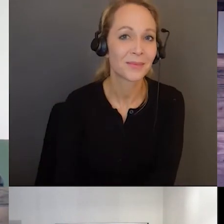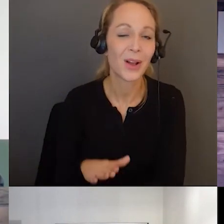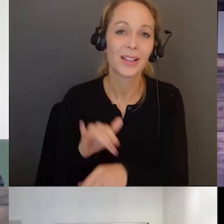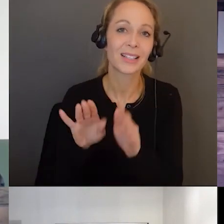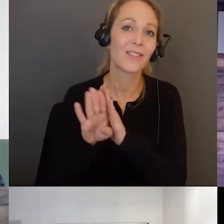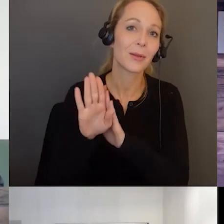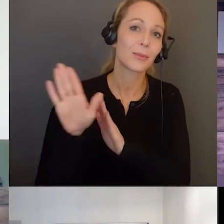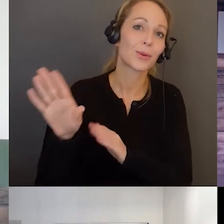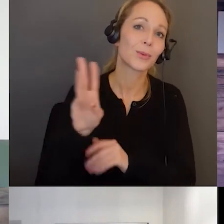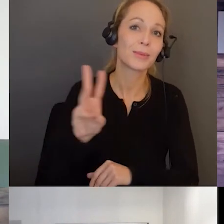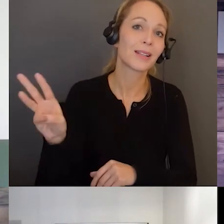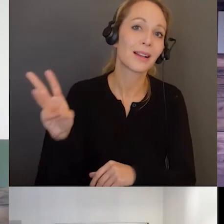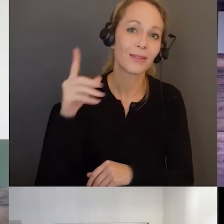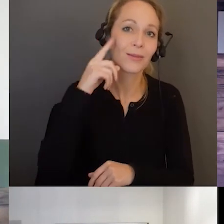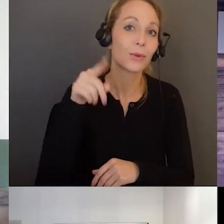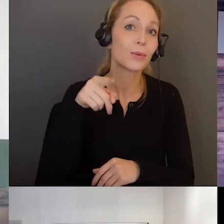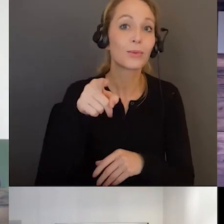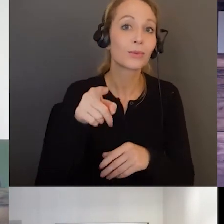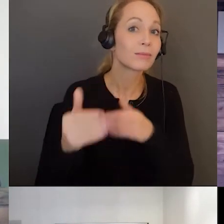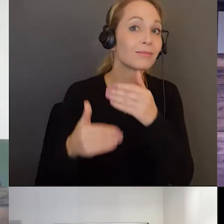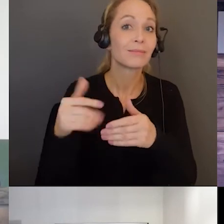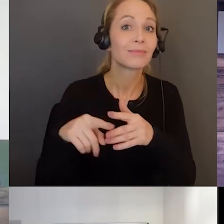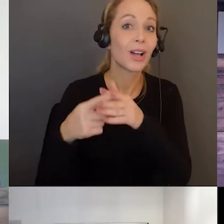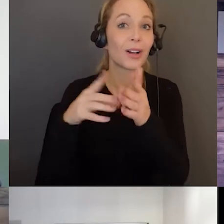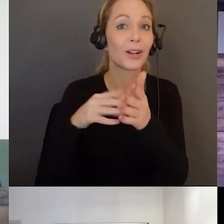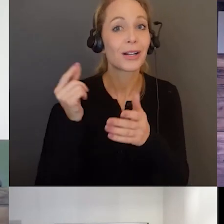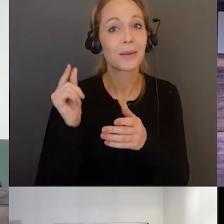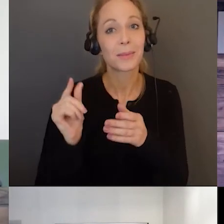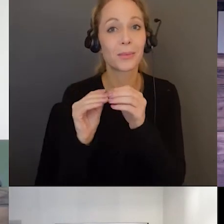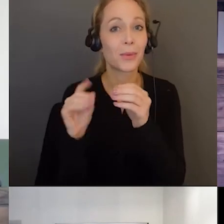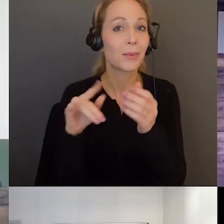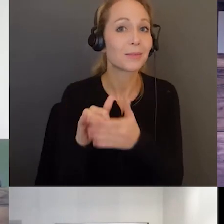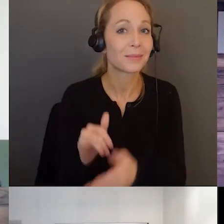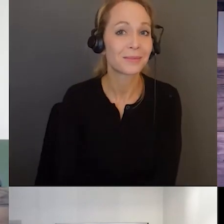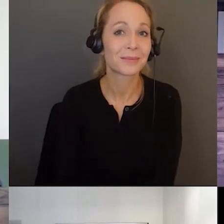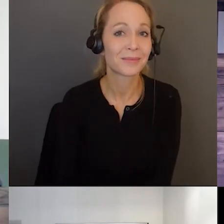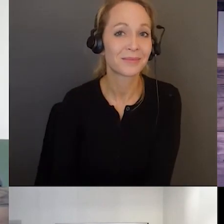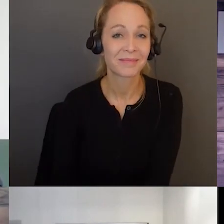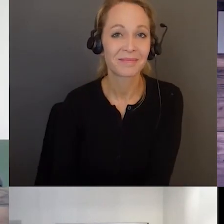DEVELOPER'S WEBSITE FOR YOU TO GET STARTED AND LEARN A LITTLE BIT MORE ABOUT THIS. AWESOME.